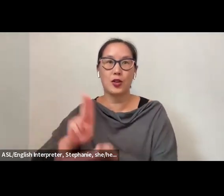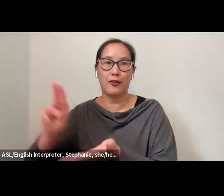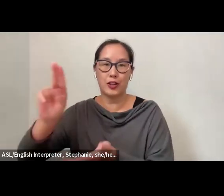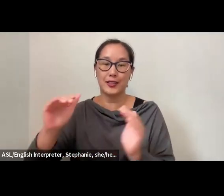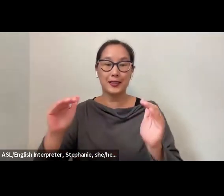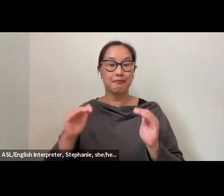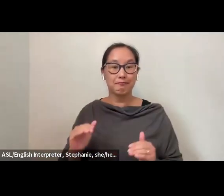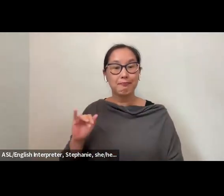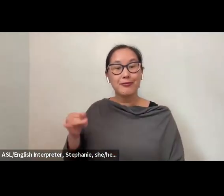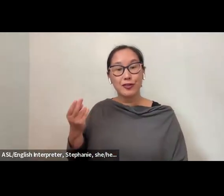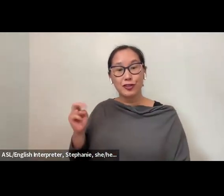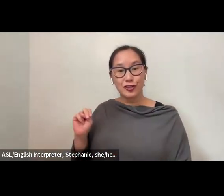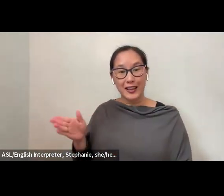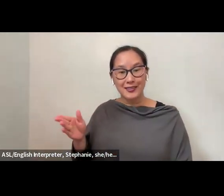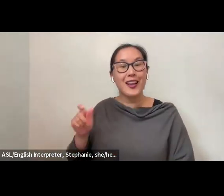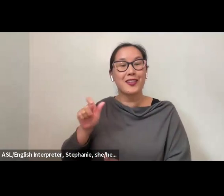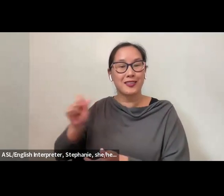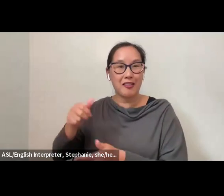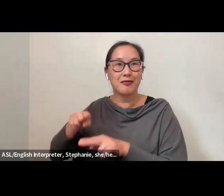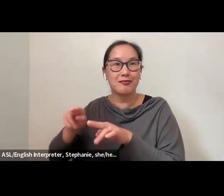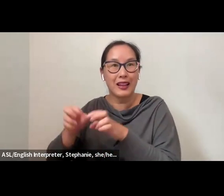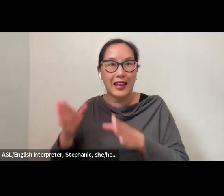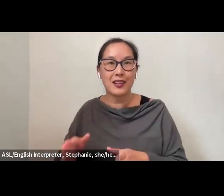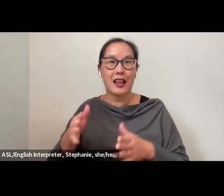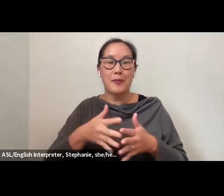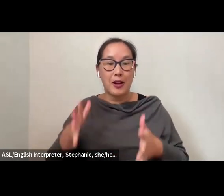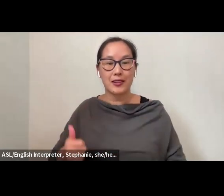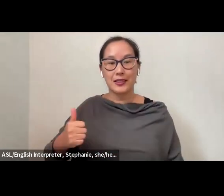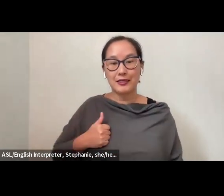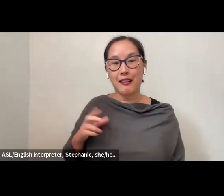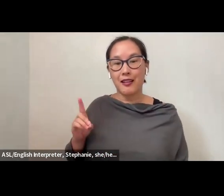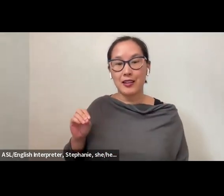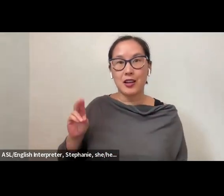producer, writer, and a disability rights community member